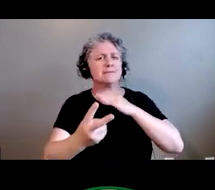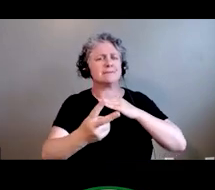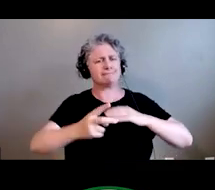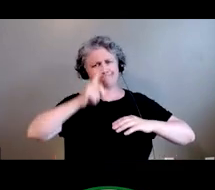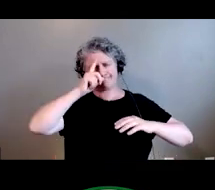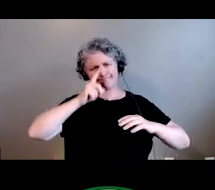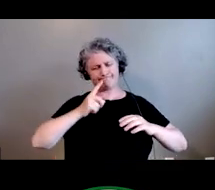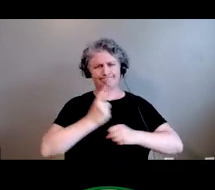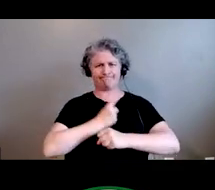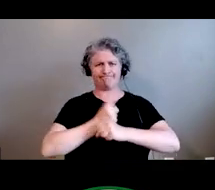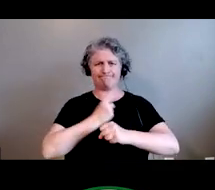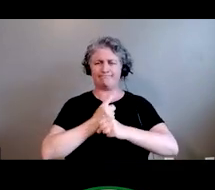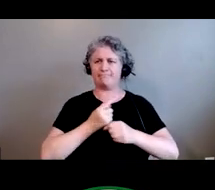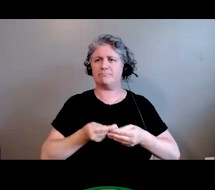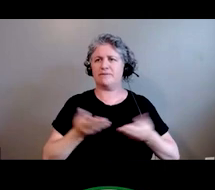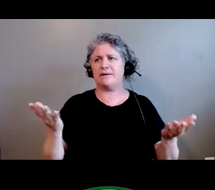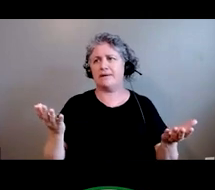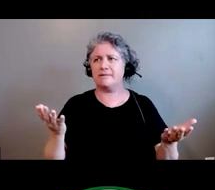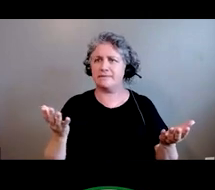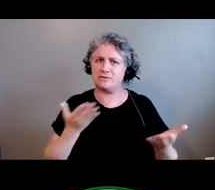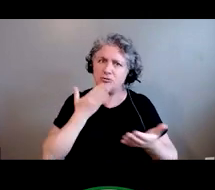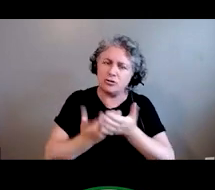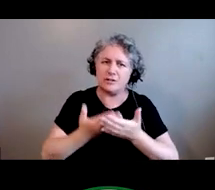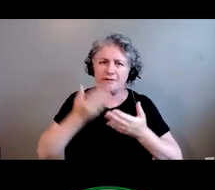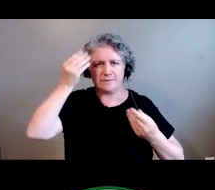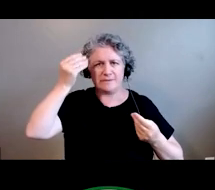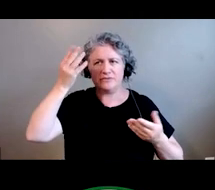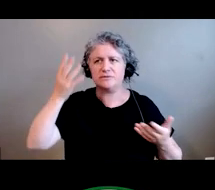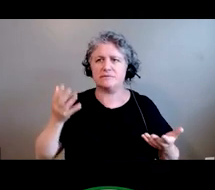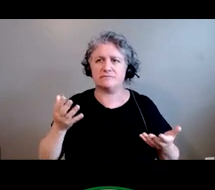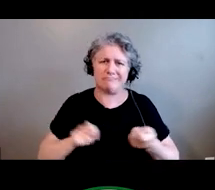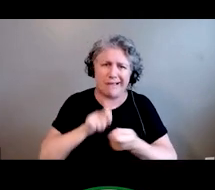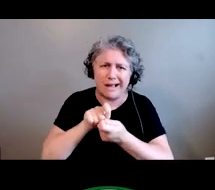that wants to engage in our, spaces.